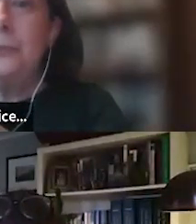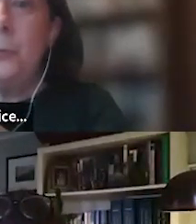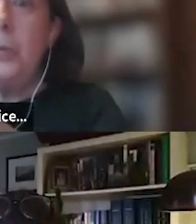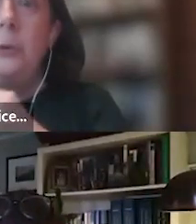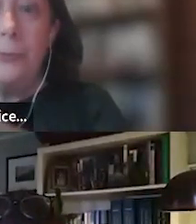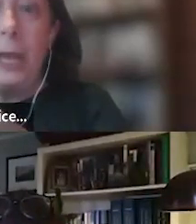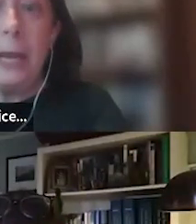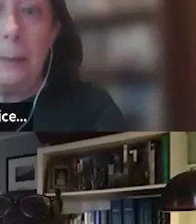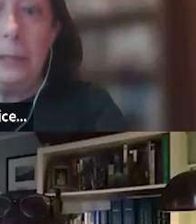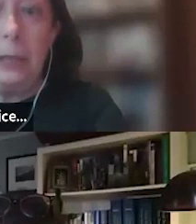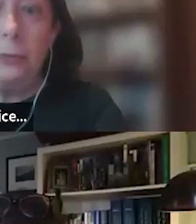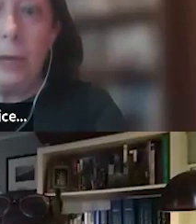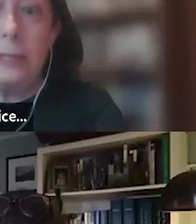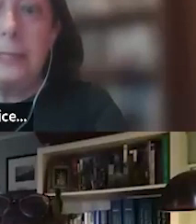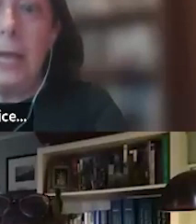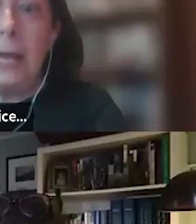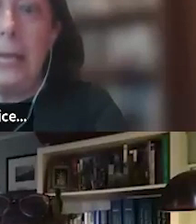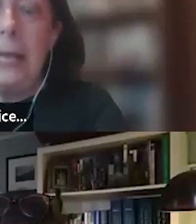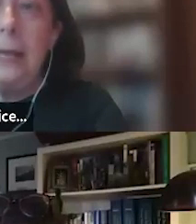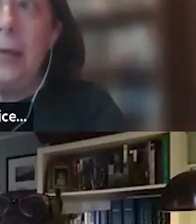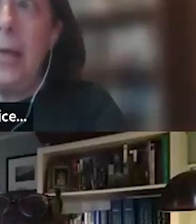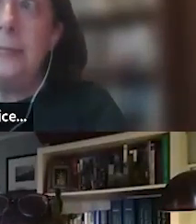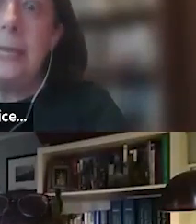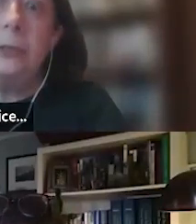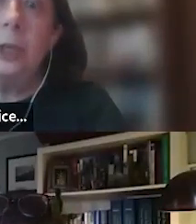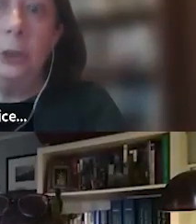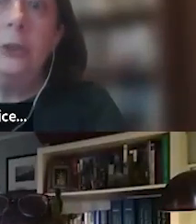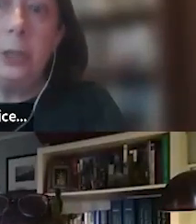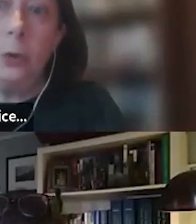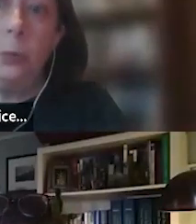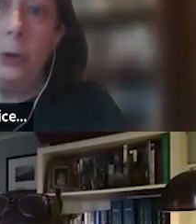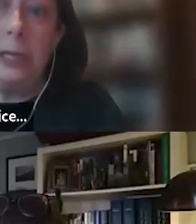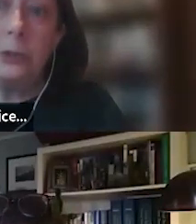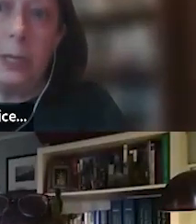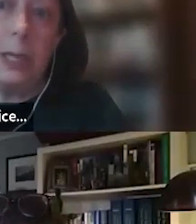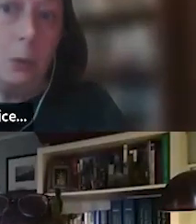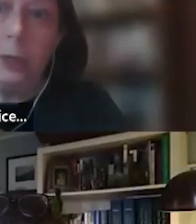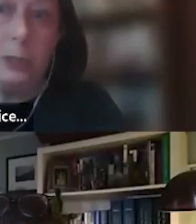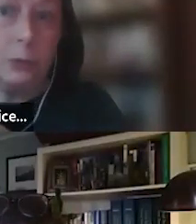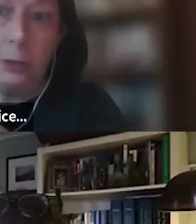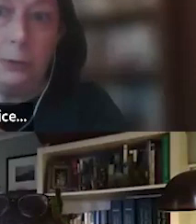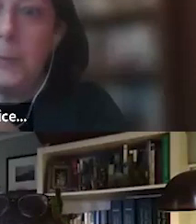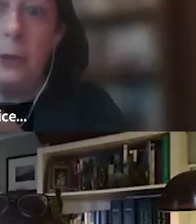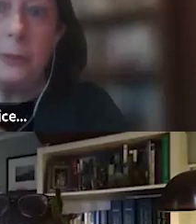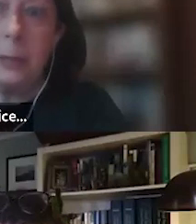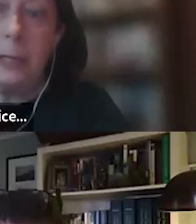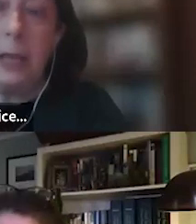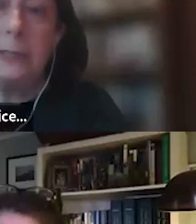So when you file that application for SSI, SSA is gonna look at your work history and the work history of your spouse, anybody else,